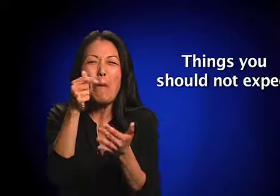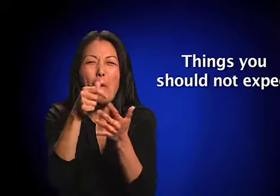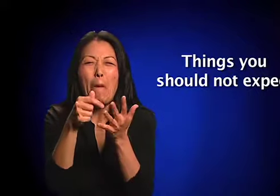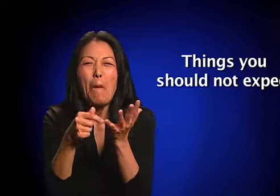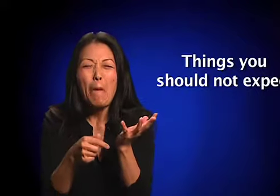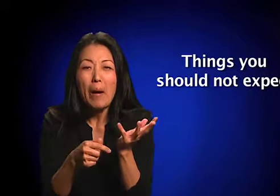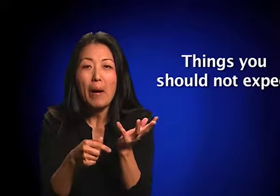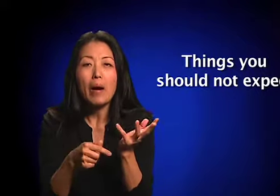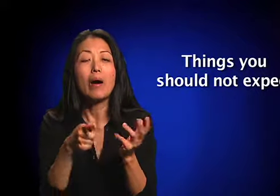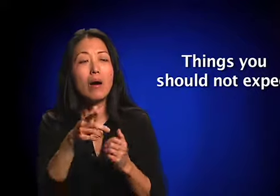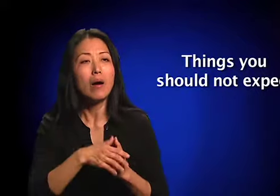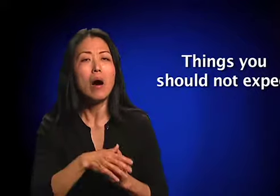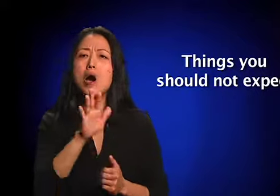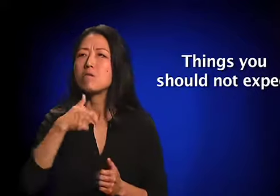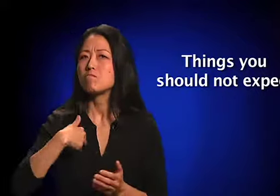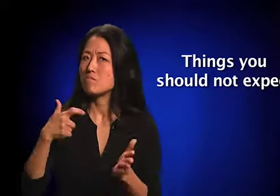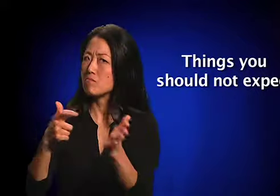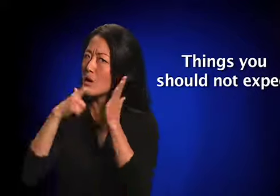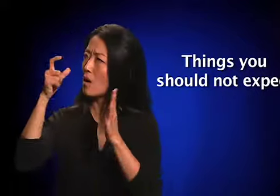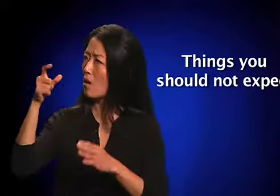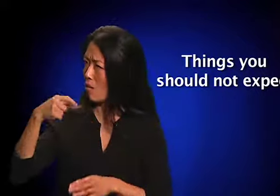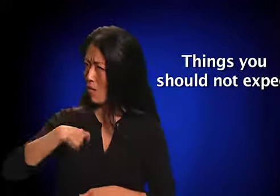Other conversations, such as a request for a pillow,